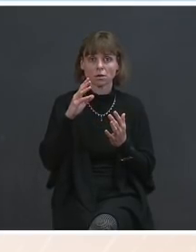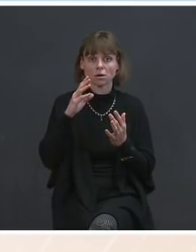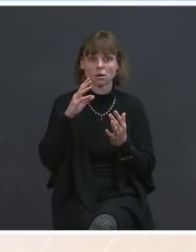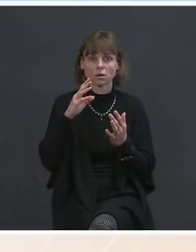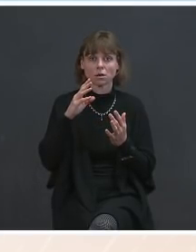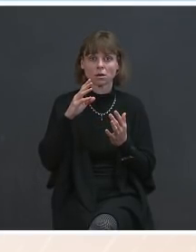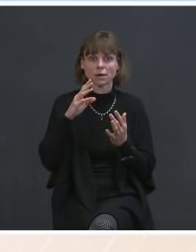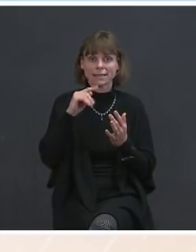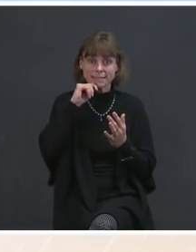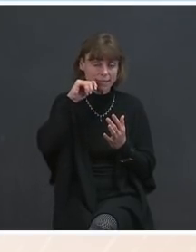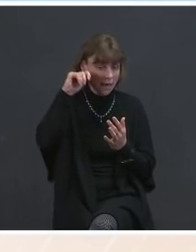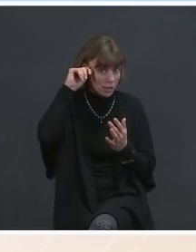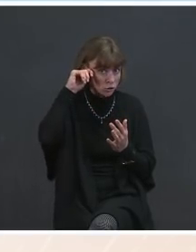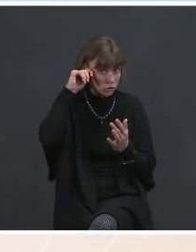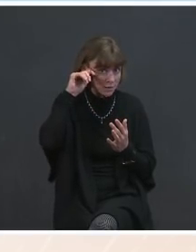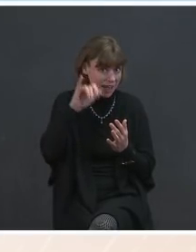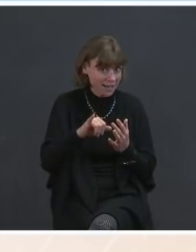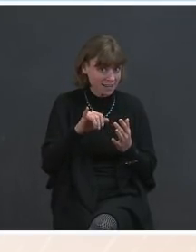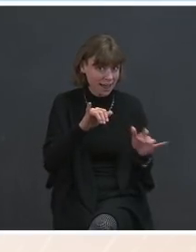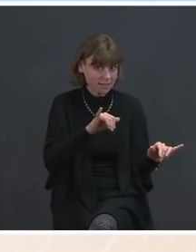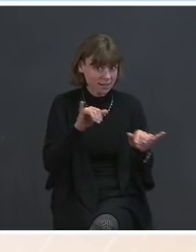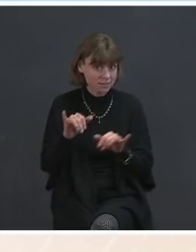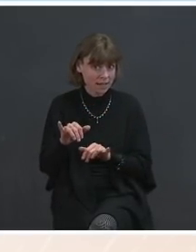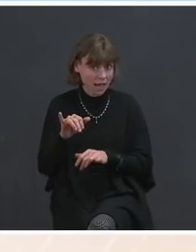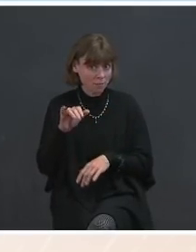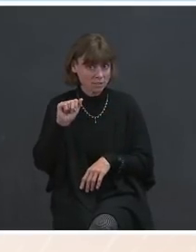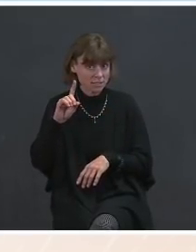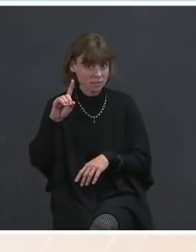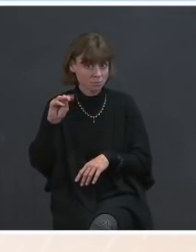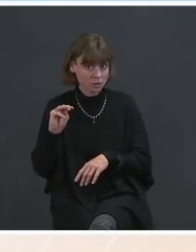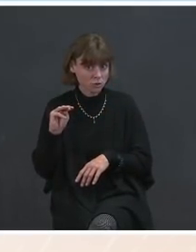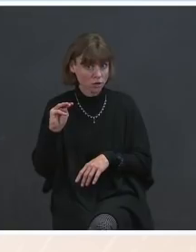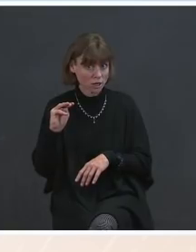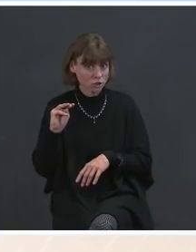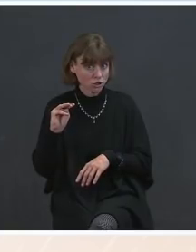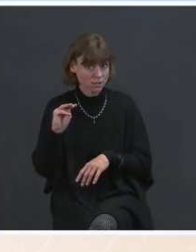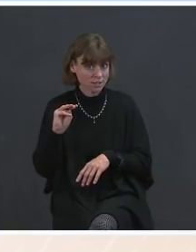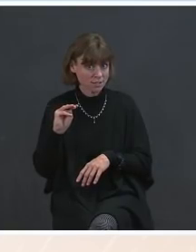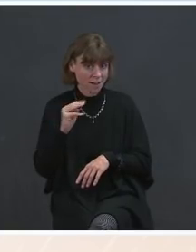The Press: Is that consistent with the administration's stated values? And how -- what protections